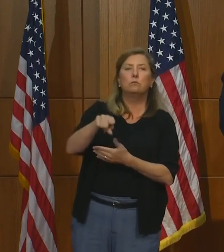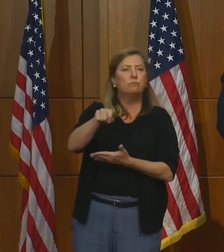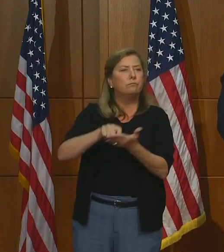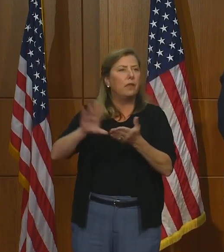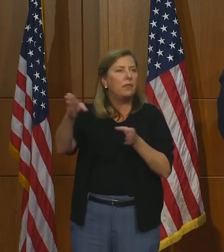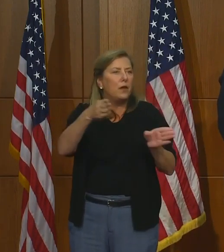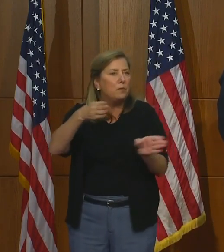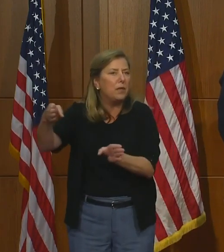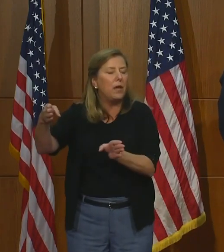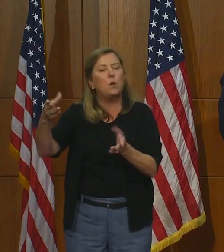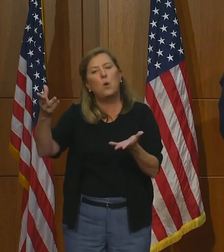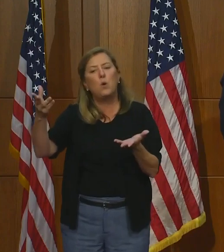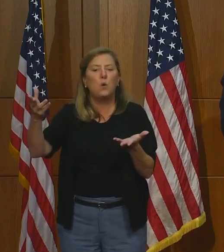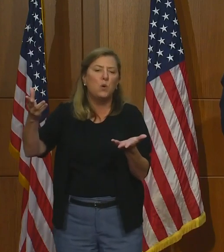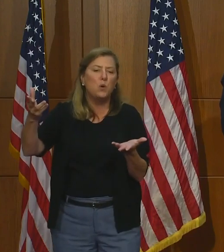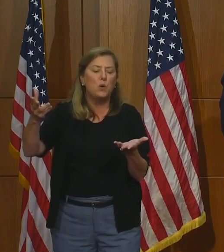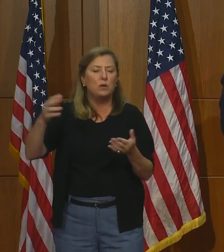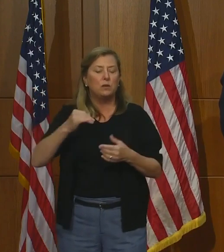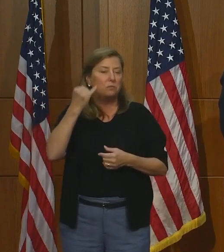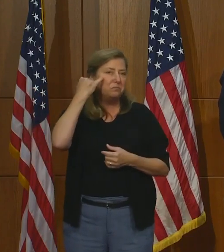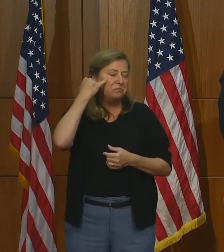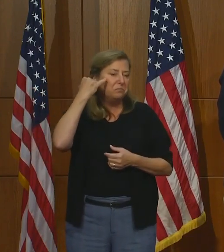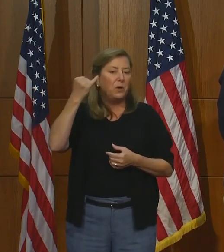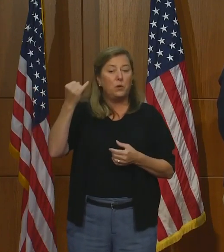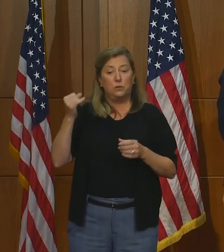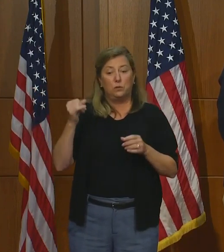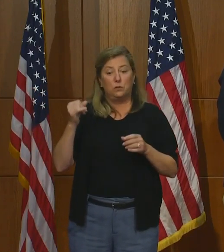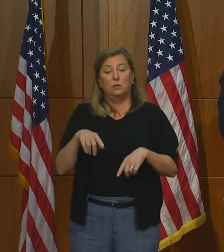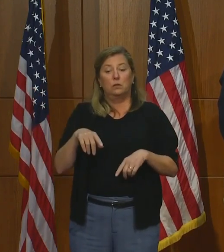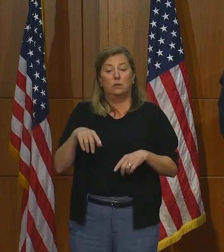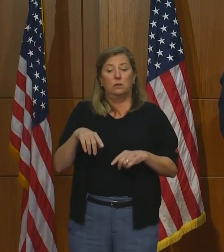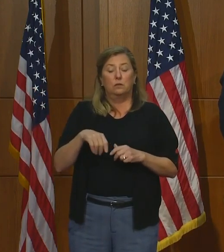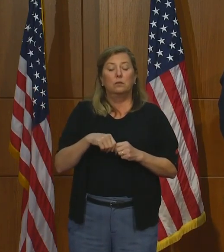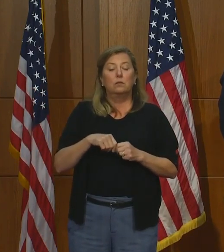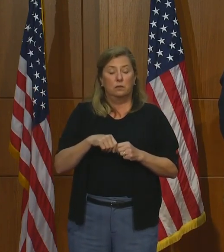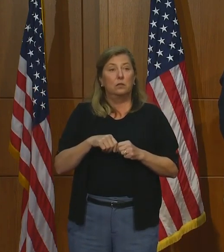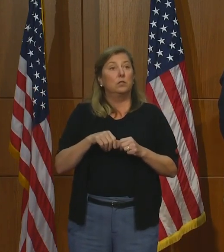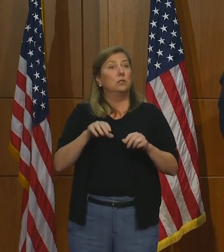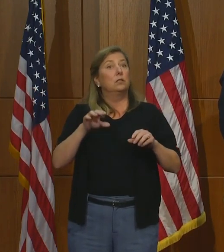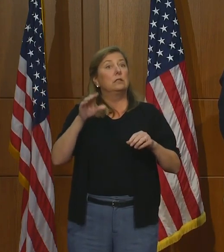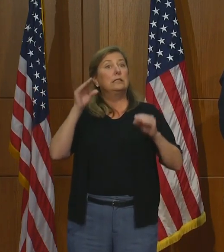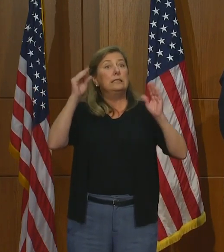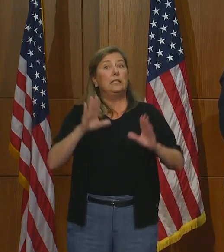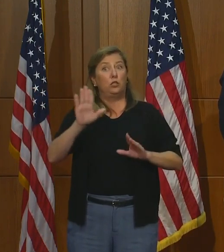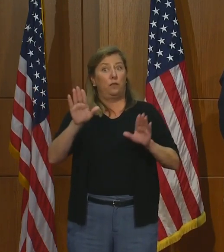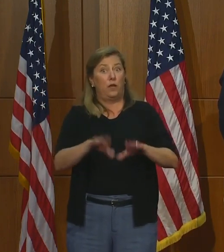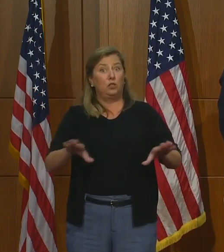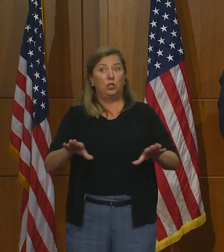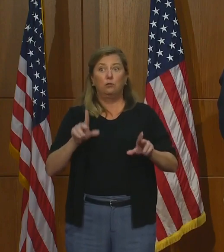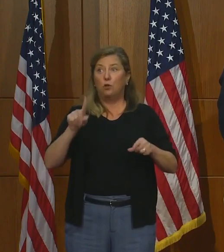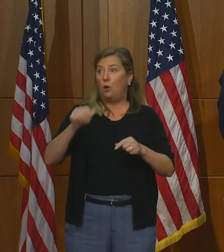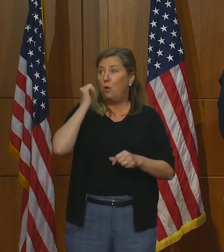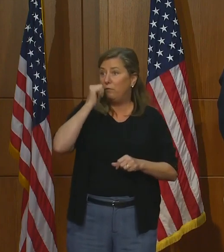SCHOOL DIVISIONS THAT- CREATE PLANS WHERE THEY CAN SERVE- THE